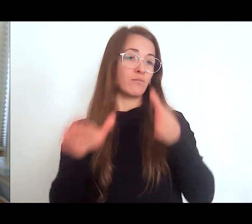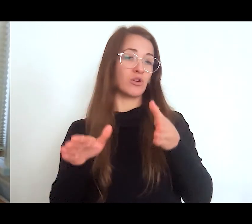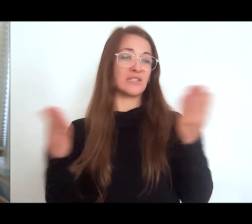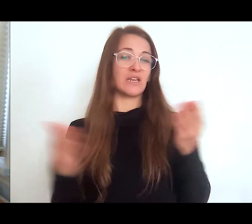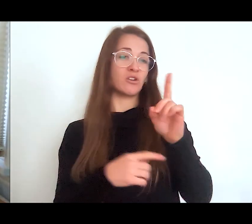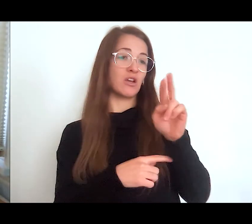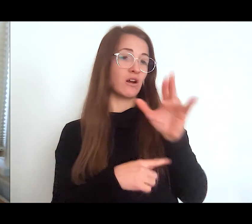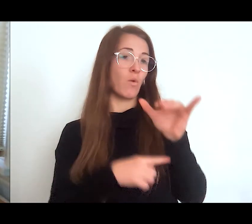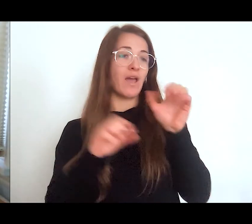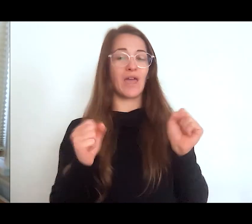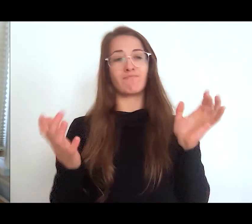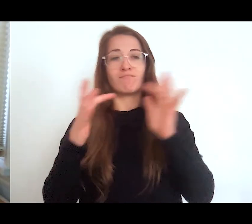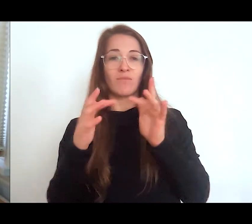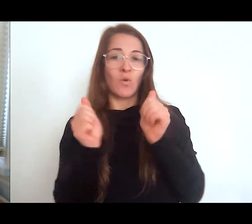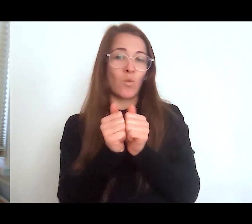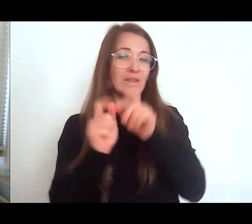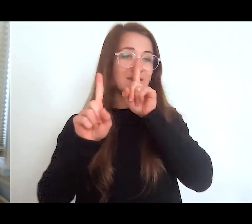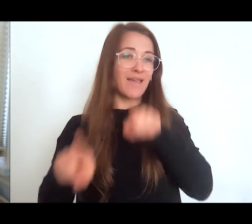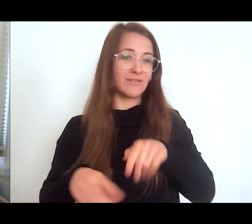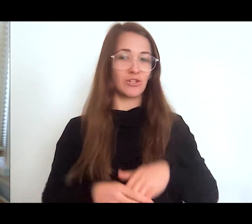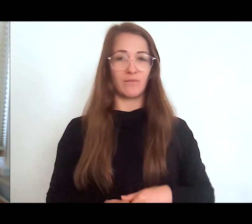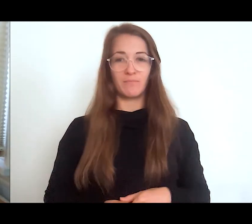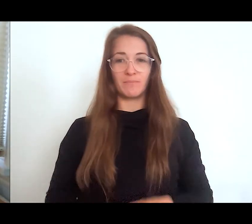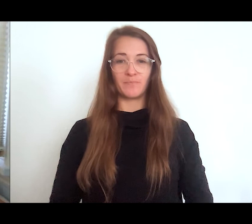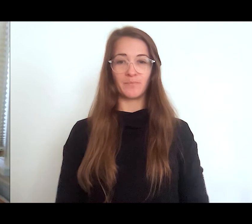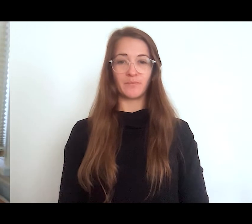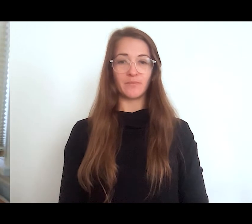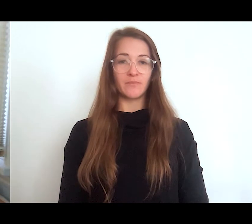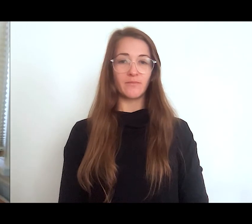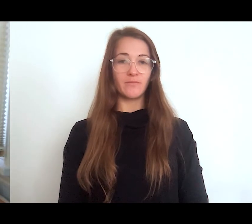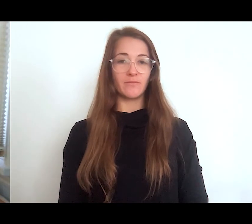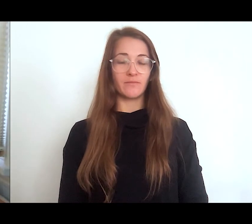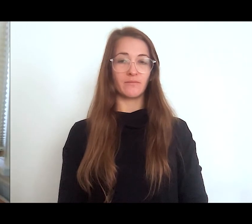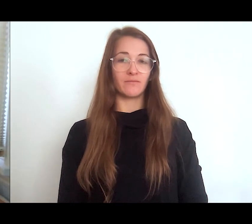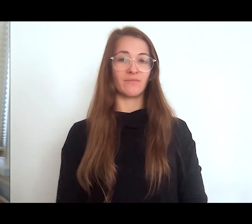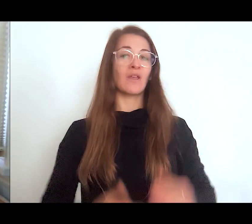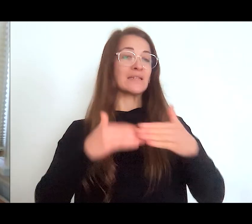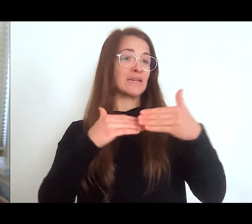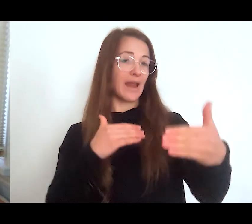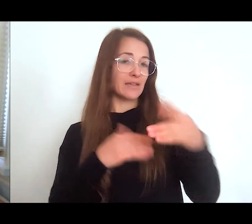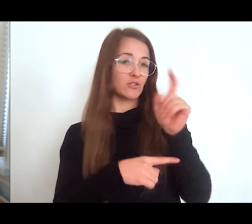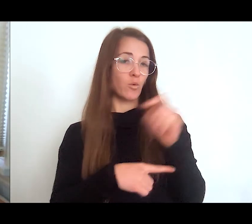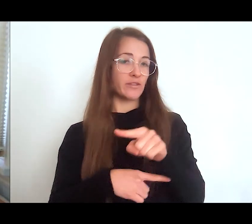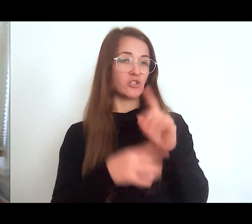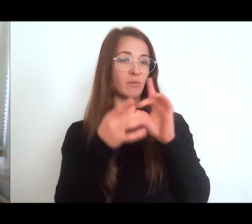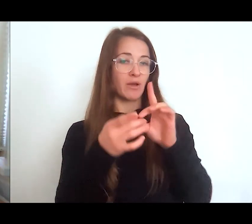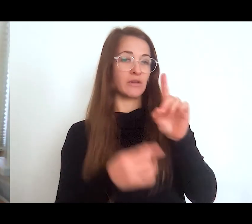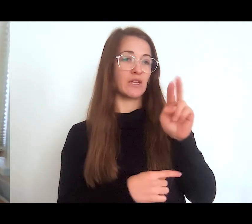MIGHT BE A GREAT PERSON HERE AT DRNY TO CONNECT YOU WITH TO ANSWER IT.